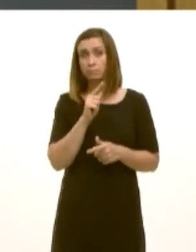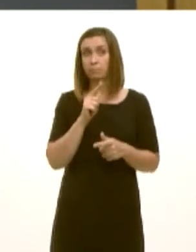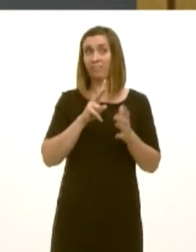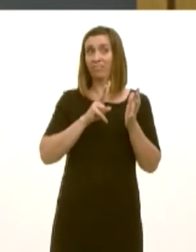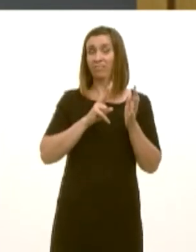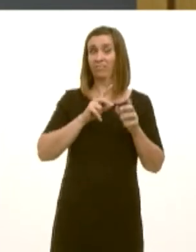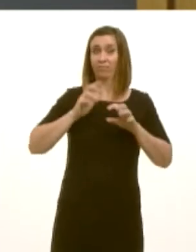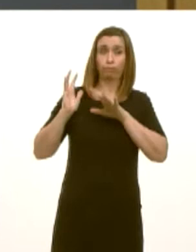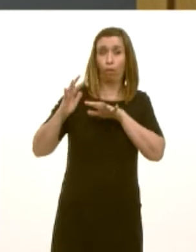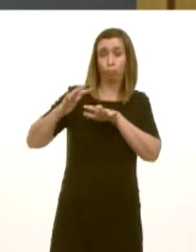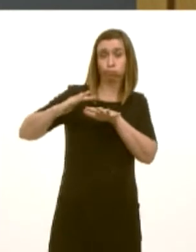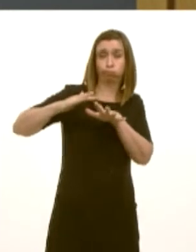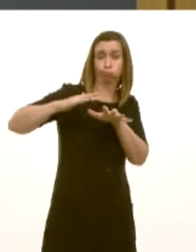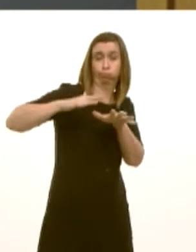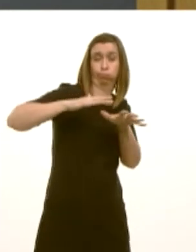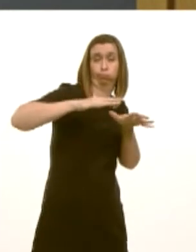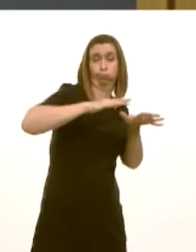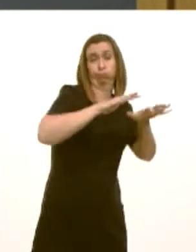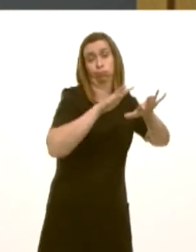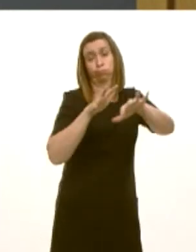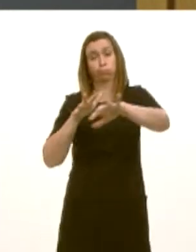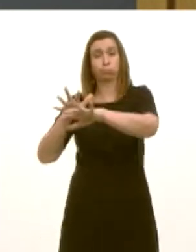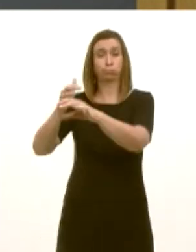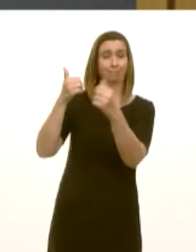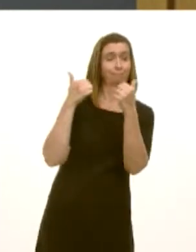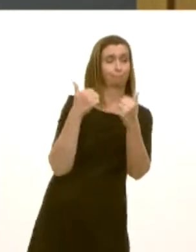in Wales, but is the First Minister aware that the existence of the velothon, run by